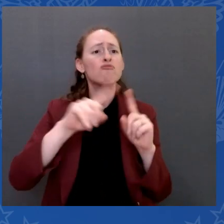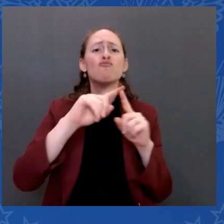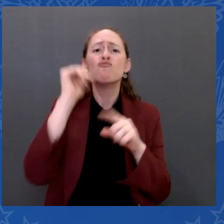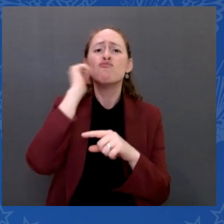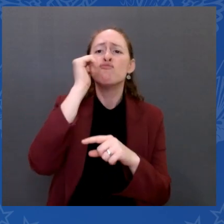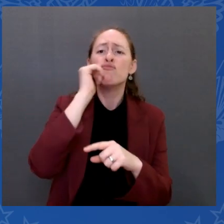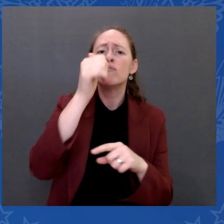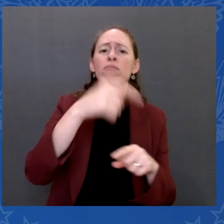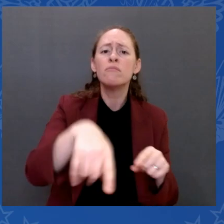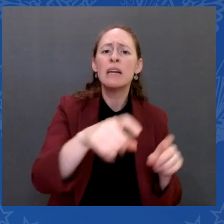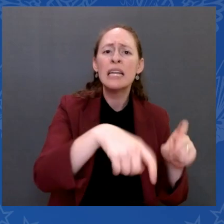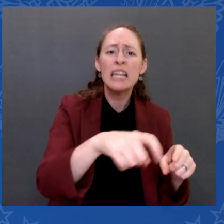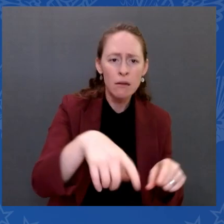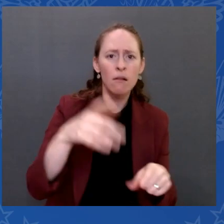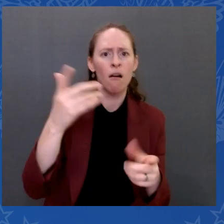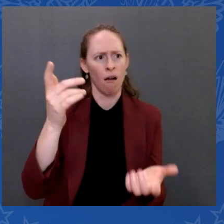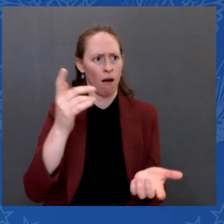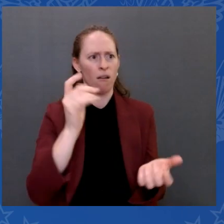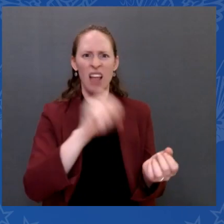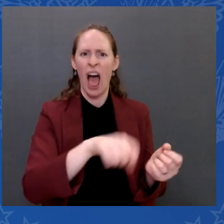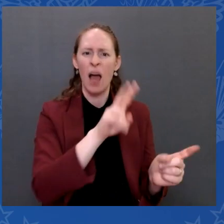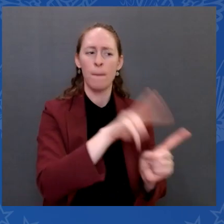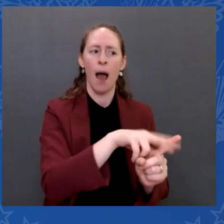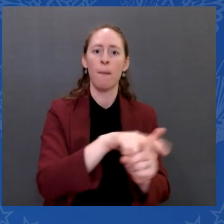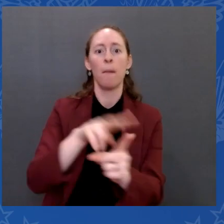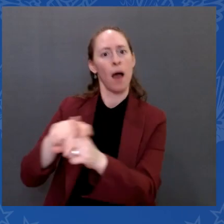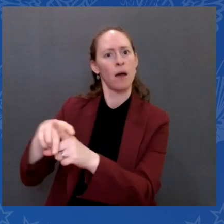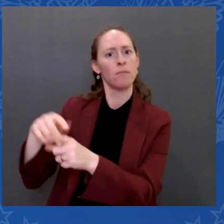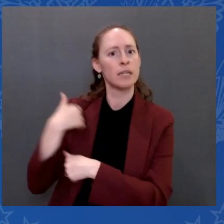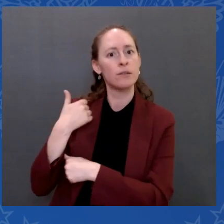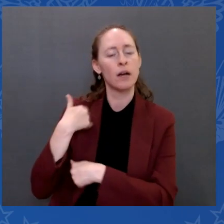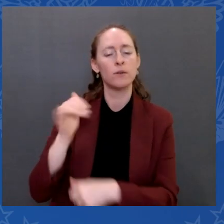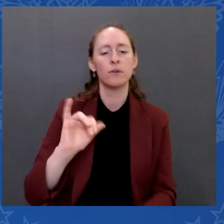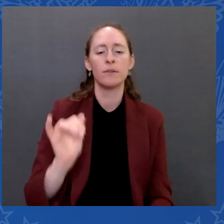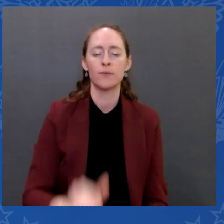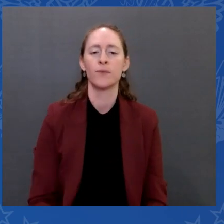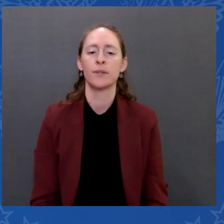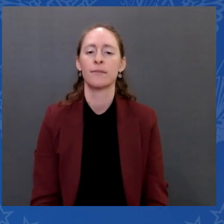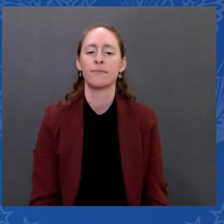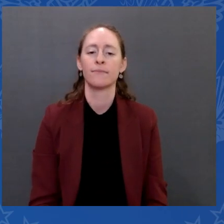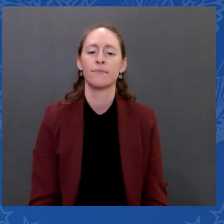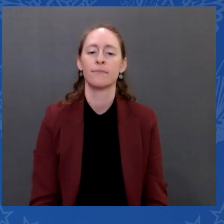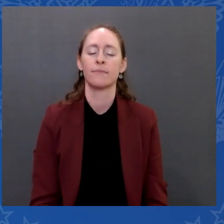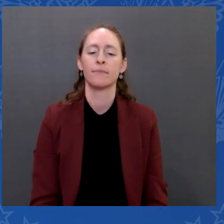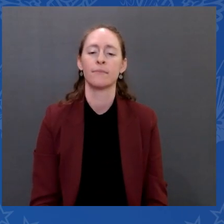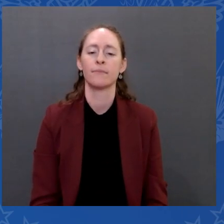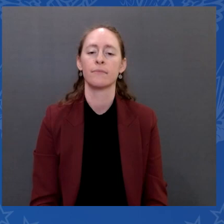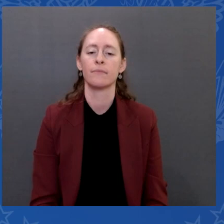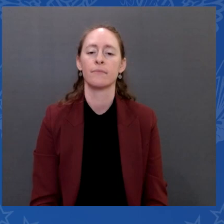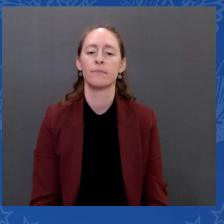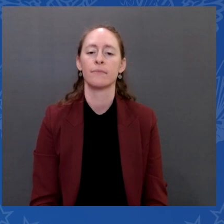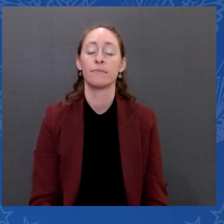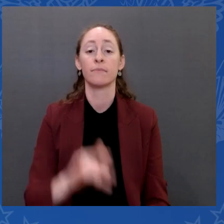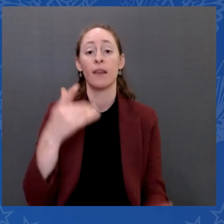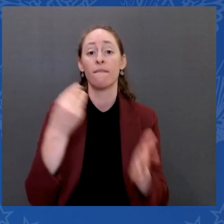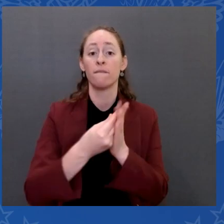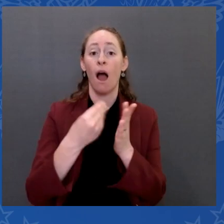Fund, inside the CHIPS-Plus Act, funds innovative prototyping, experimentation; it allows us to train our next generation